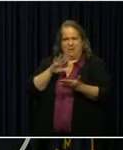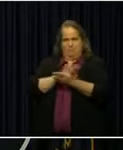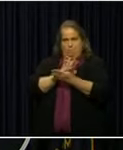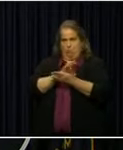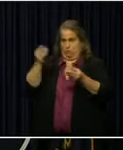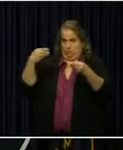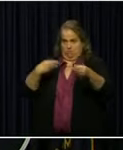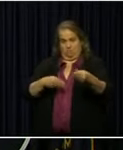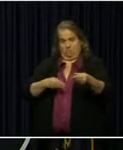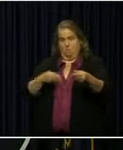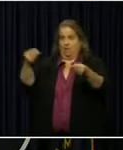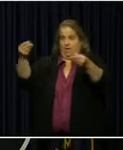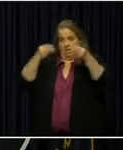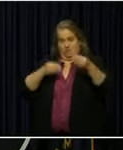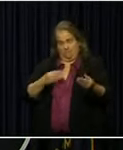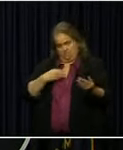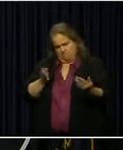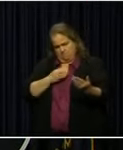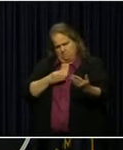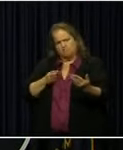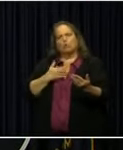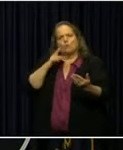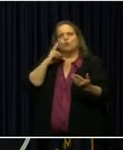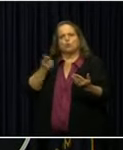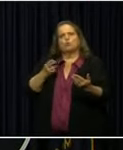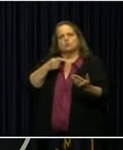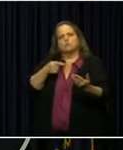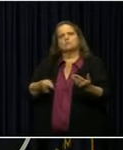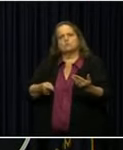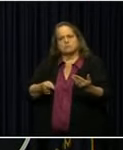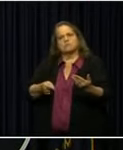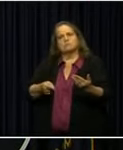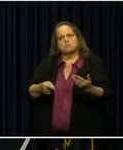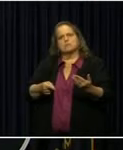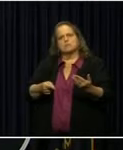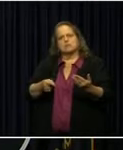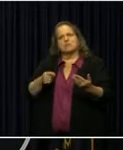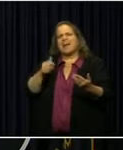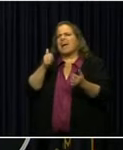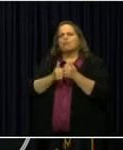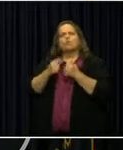DECISIONS WE MAKE. BUT -- OR THEY MAKE. BUT HE SAID, THE WHITE HOUSE HAS